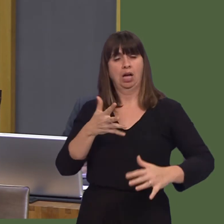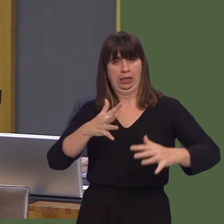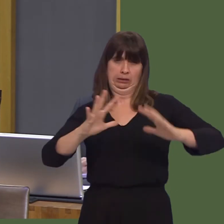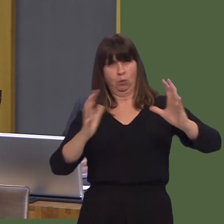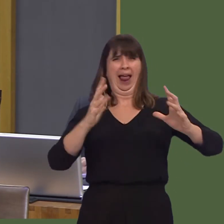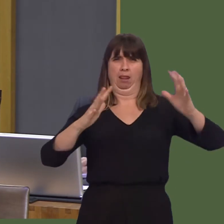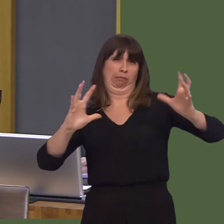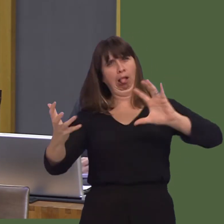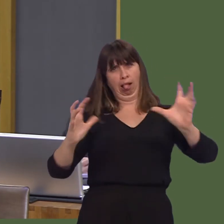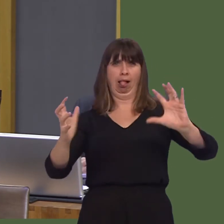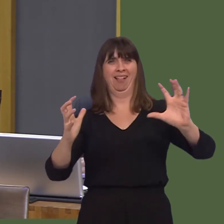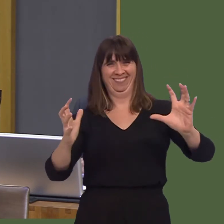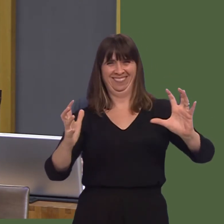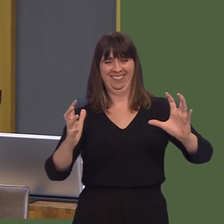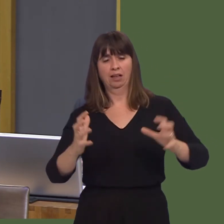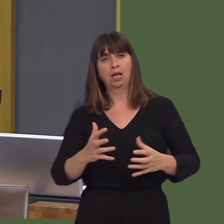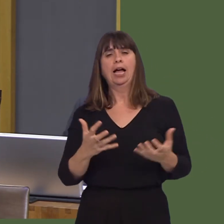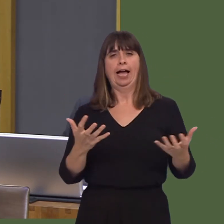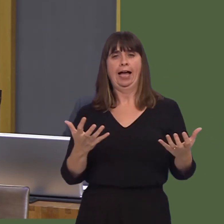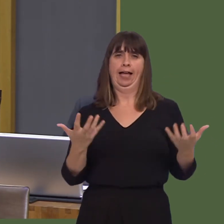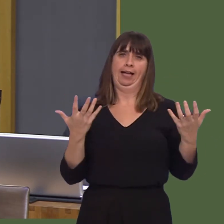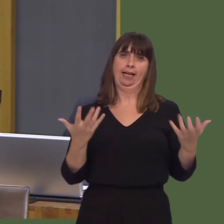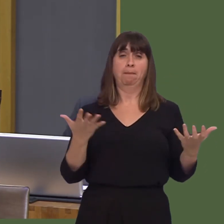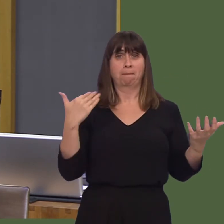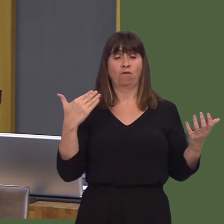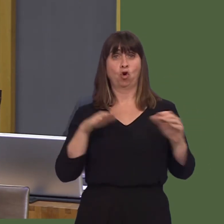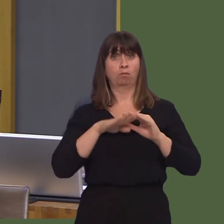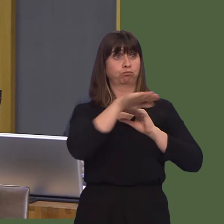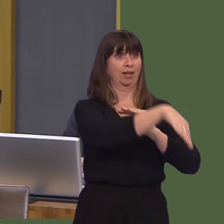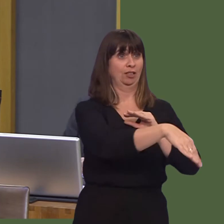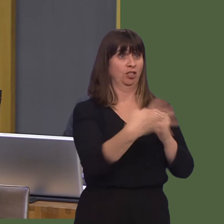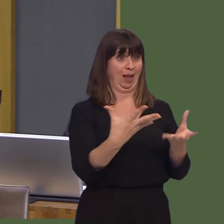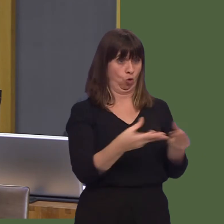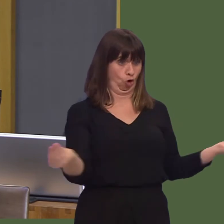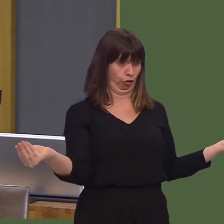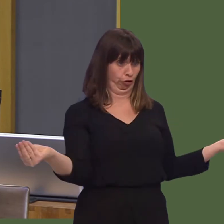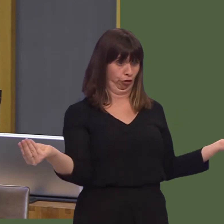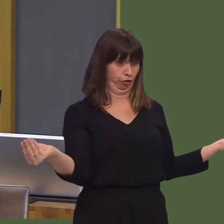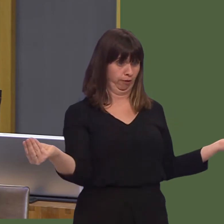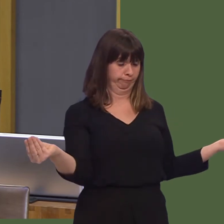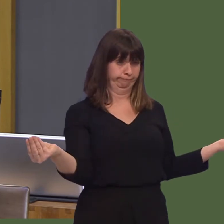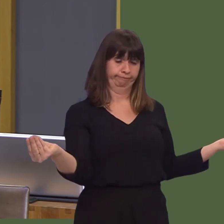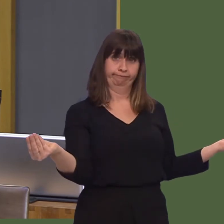Now, there are gaps where there once was a bridge, and the fact that there is no bridge